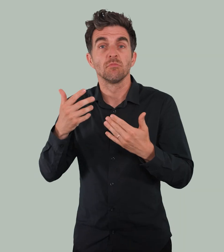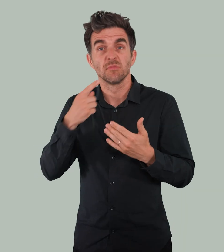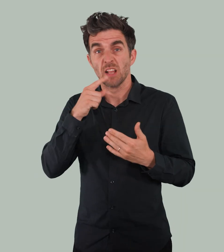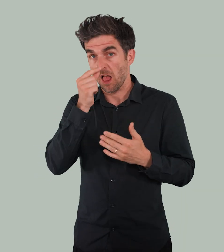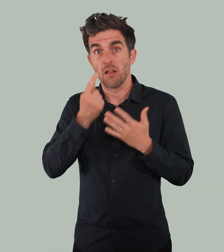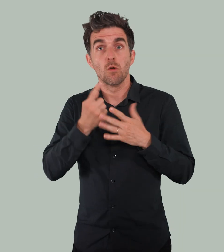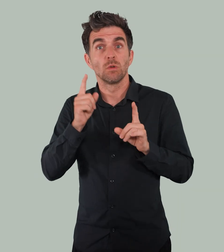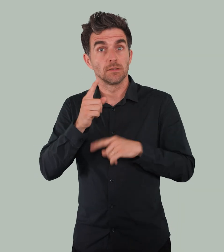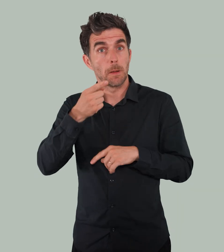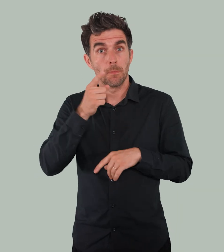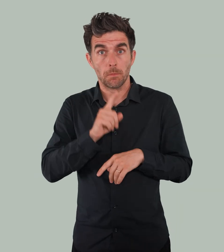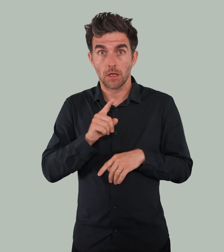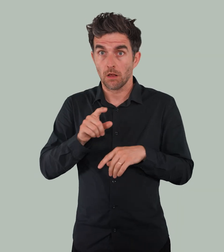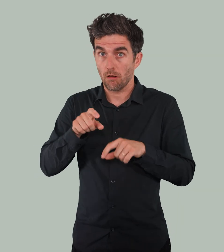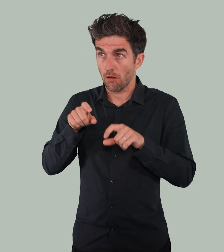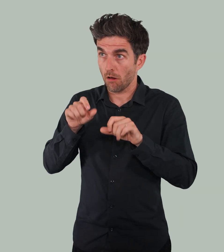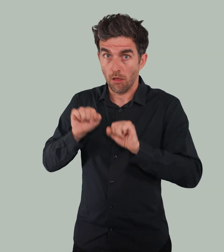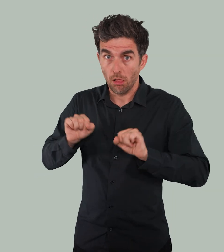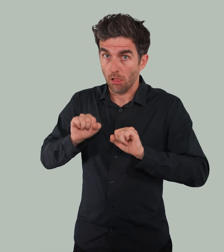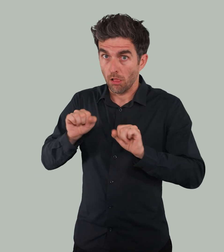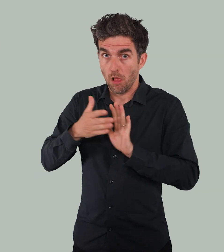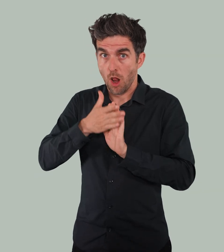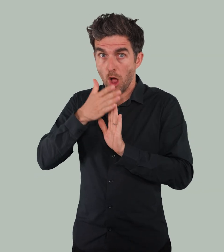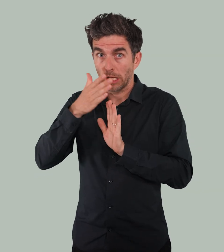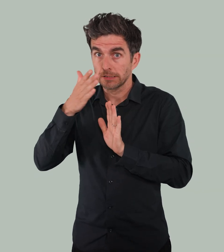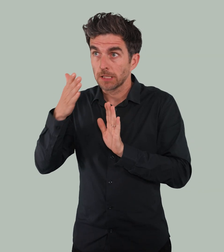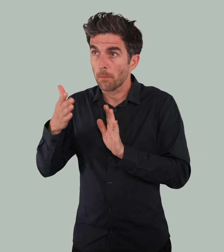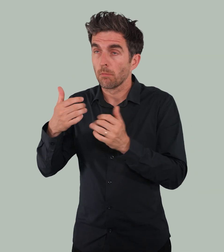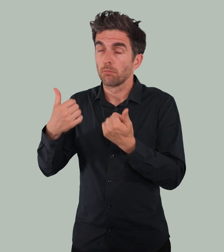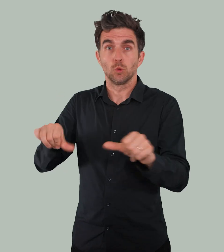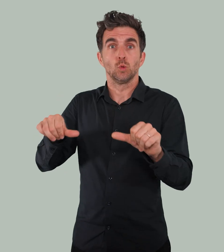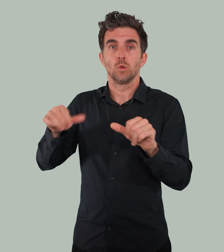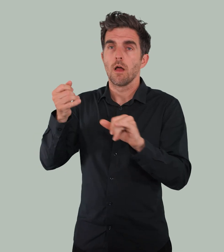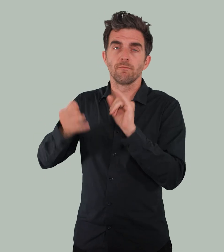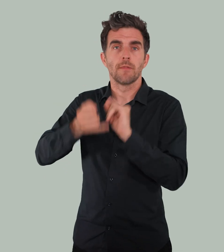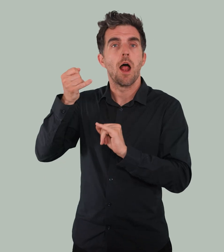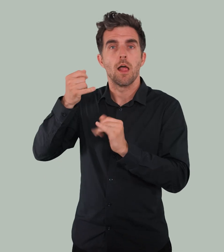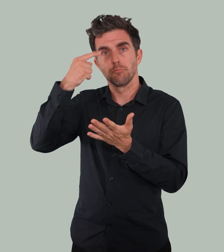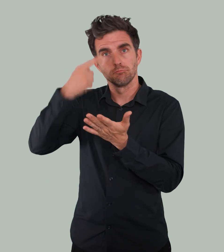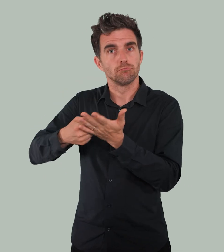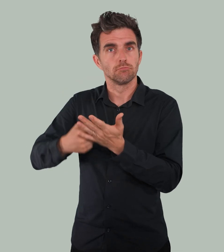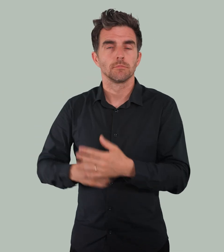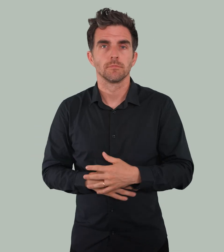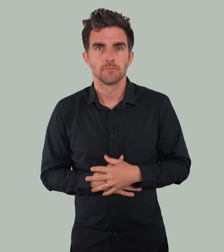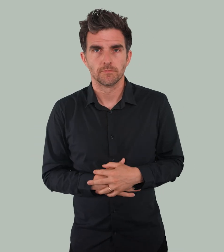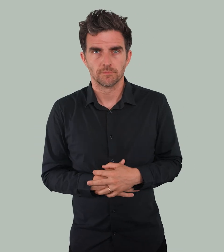They say this can result in people remaining in the system for extended periods before a final outcome is reached.